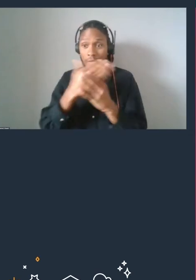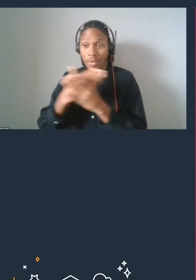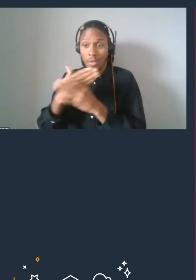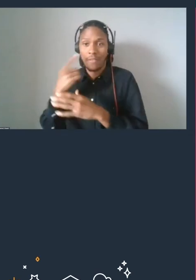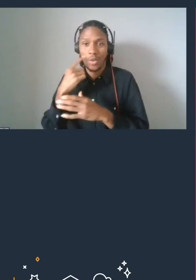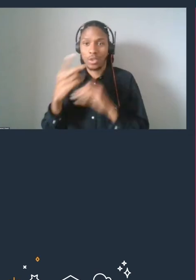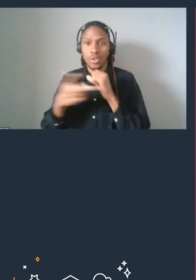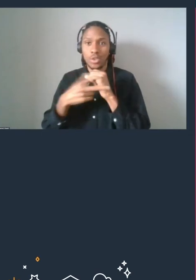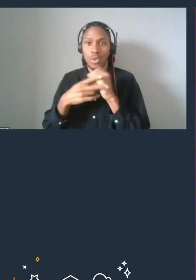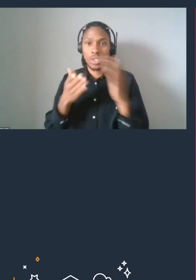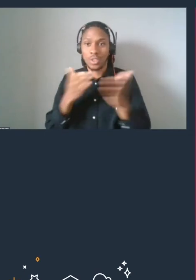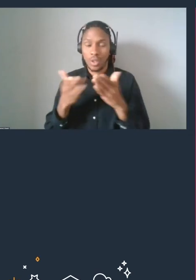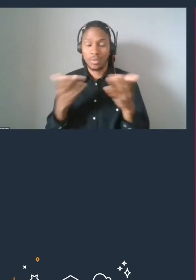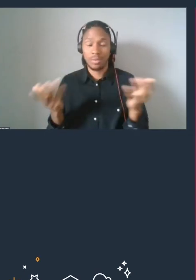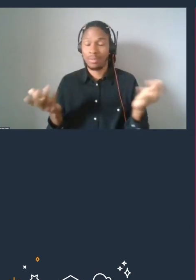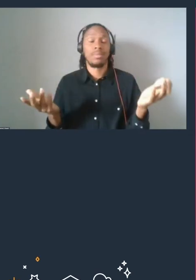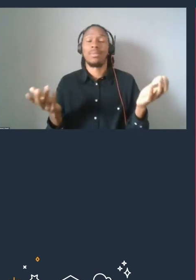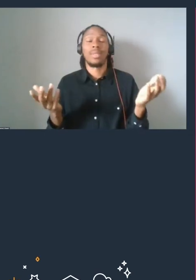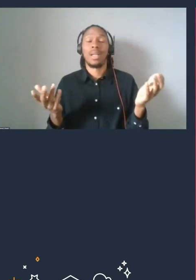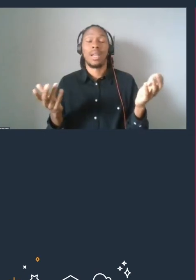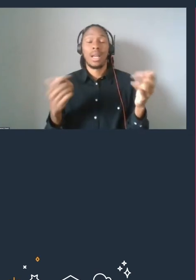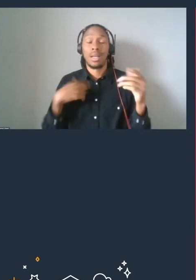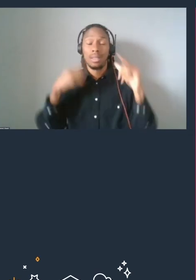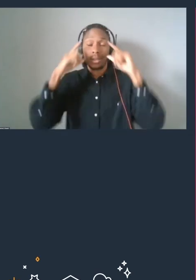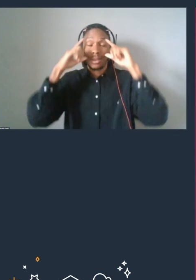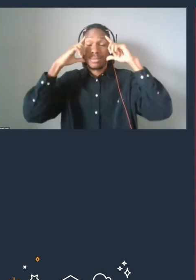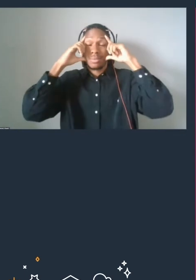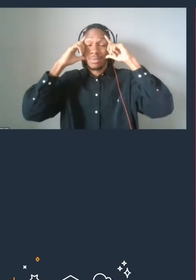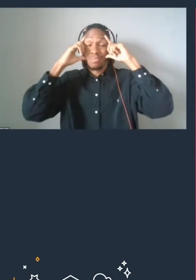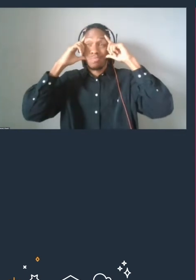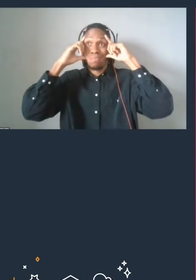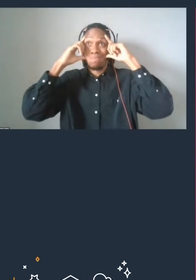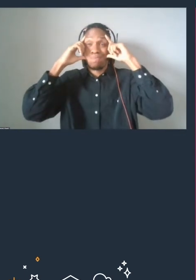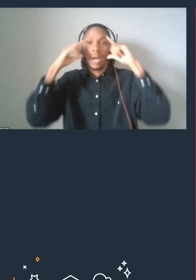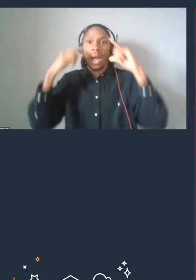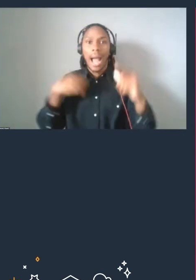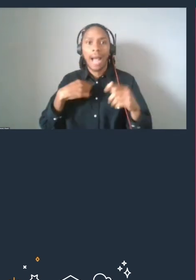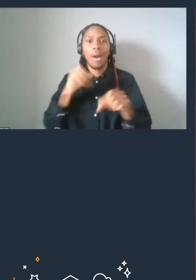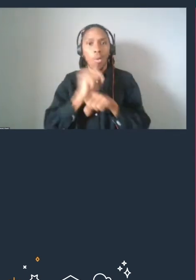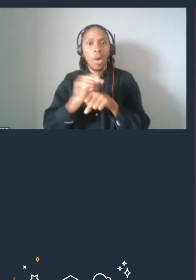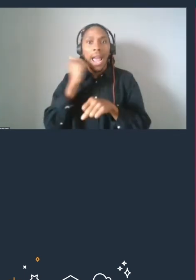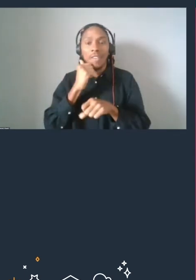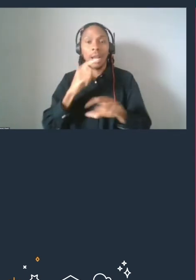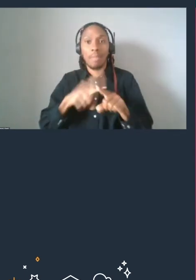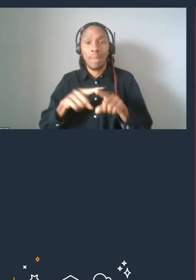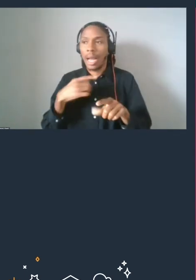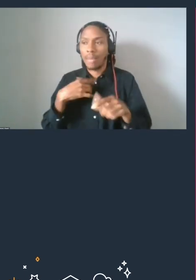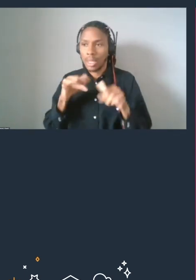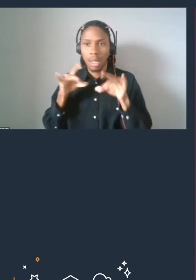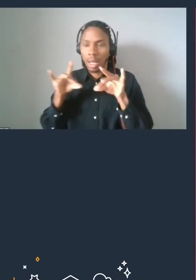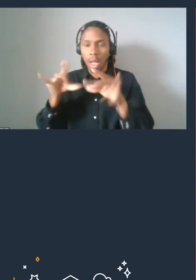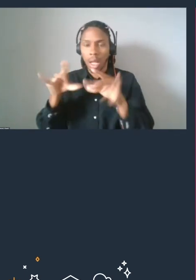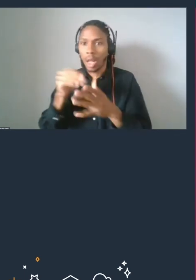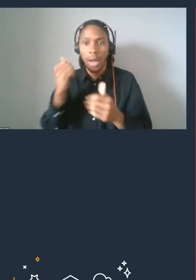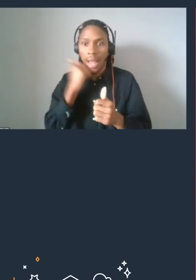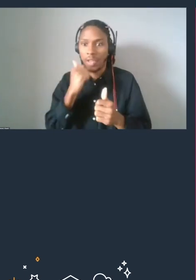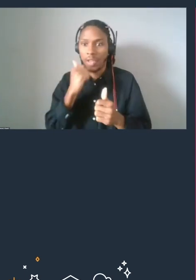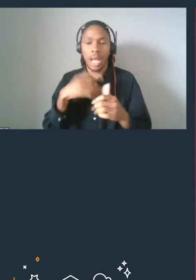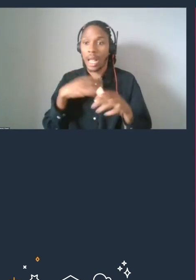Absolutely. - It's been kind of, you know, eyeopening, again. I live and breathe it every day, but I still, like I said, I learn things. Every session today, I've learned things.